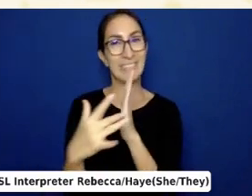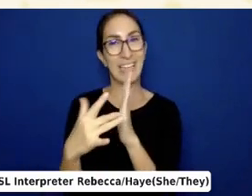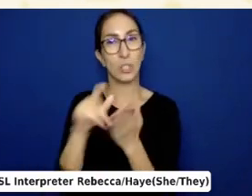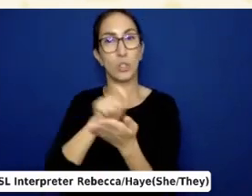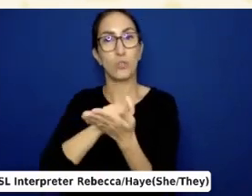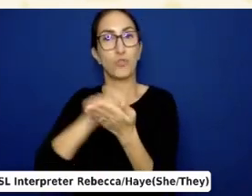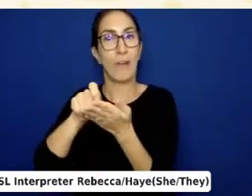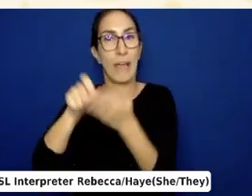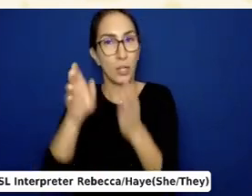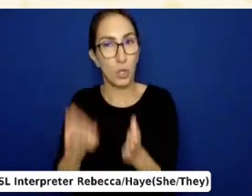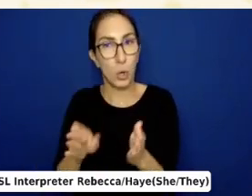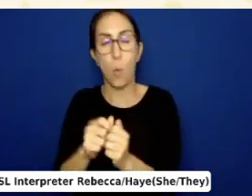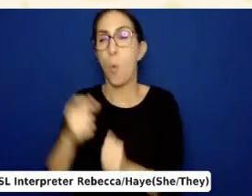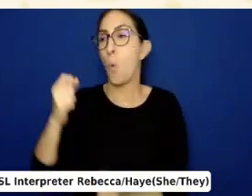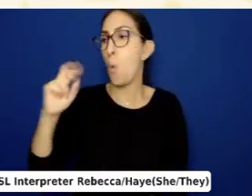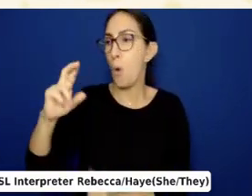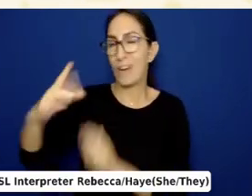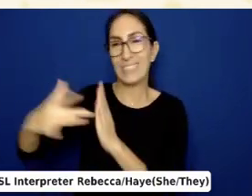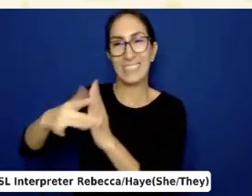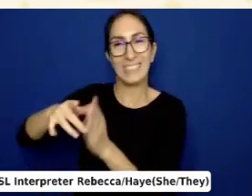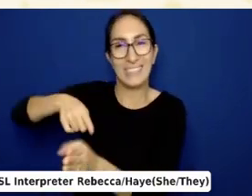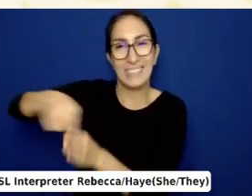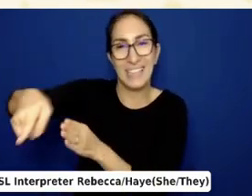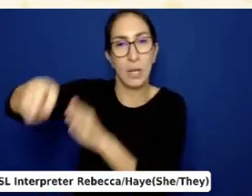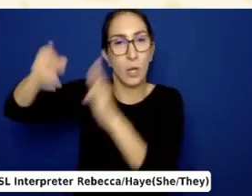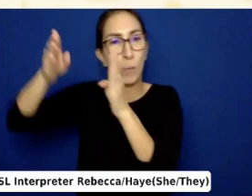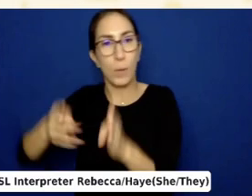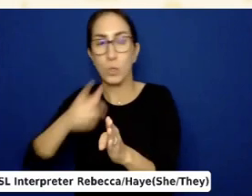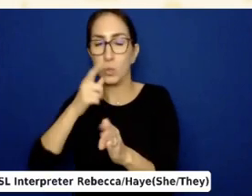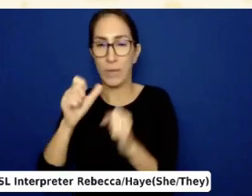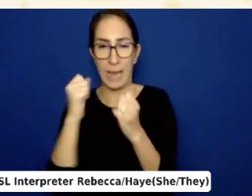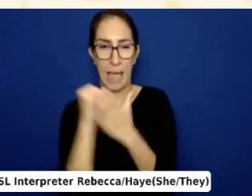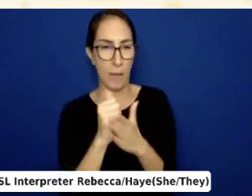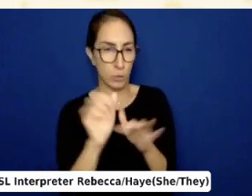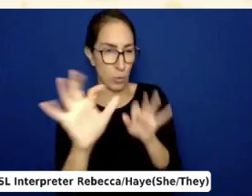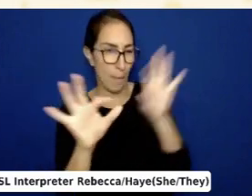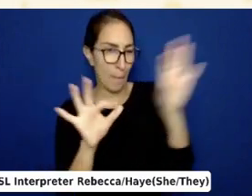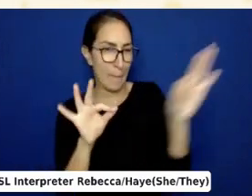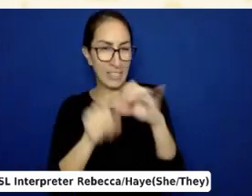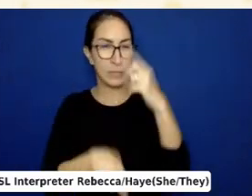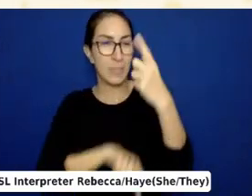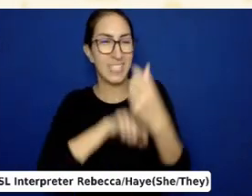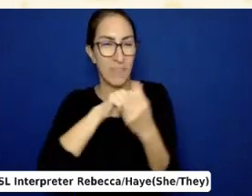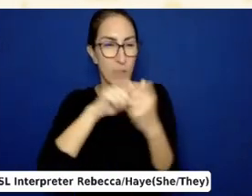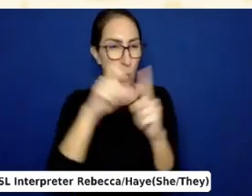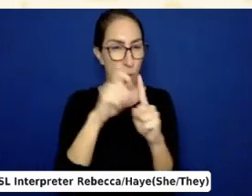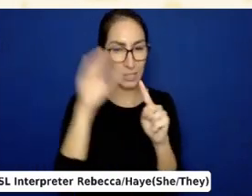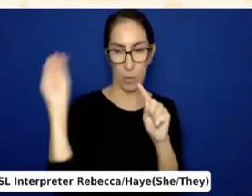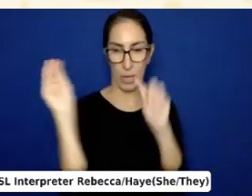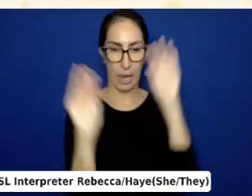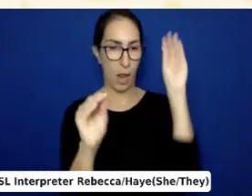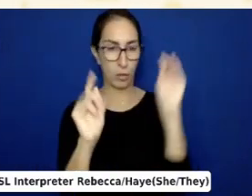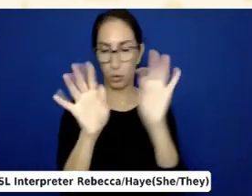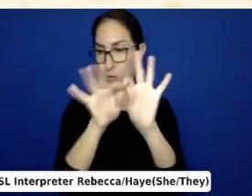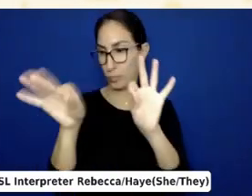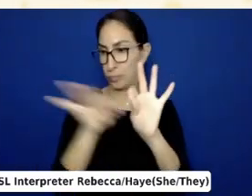that can help you to use the specific words that will be easy to understand when you are creating customized components